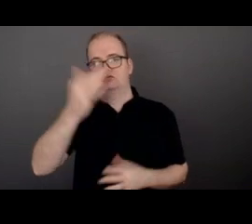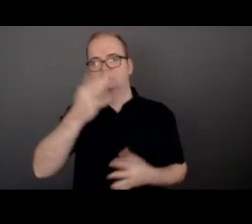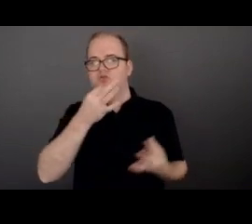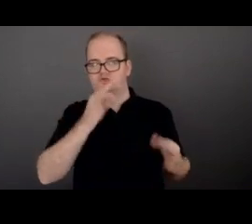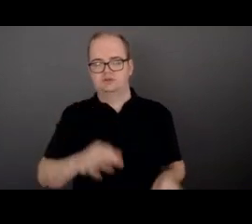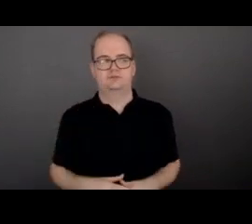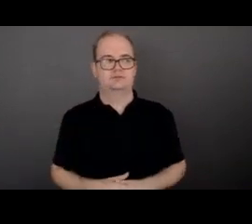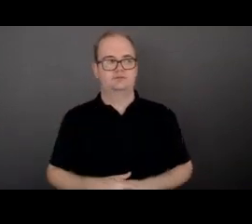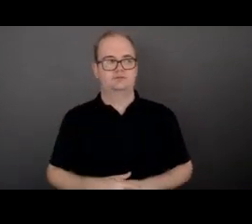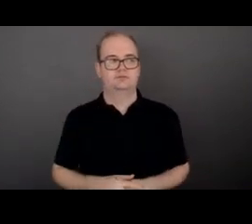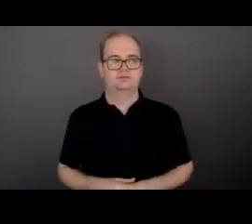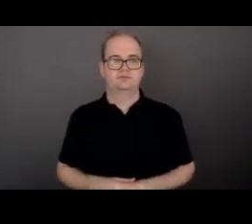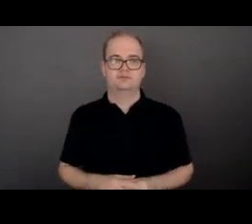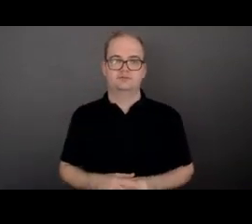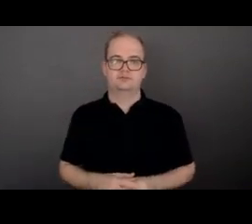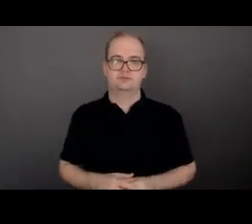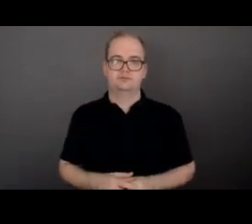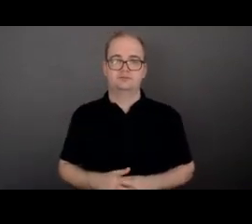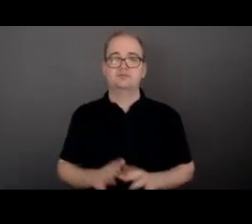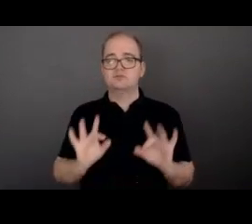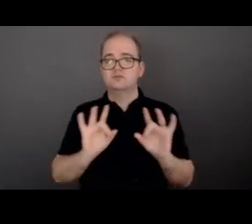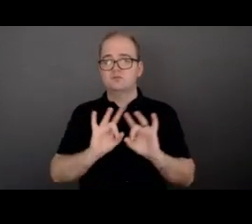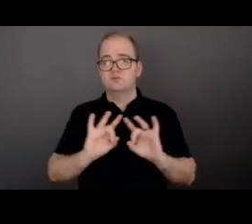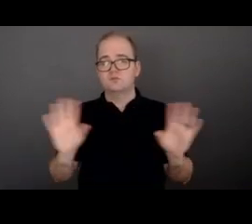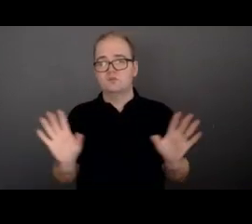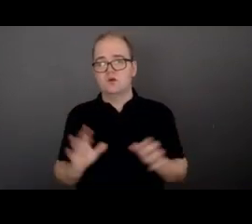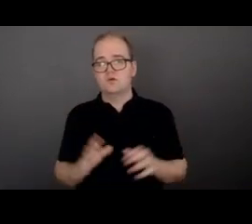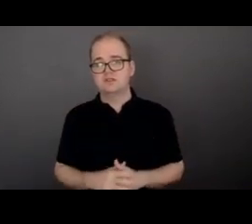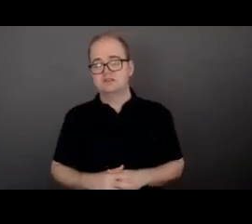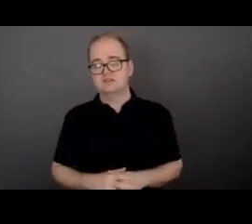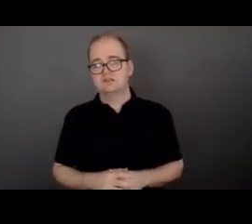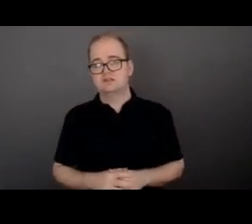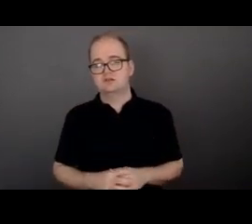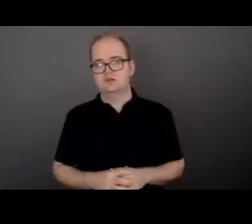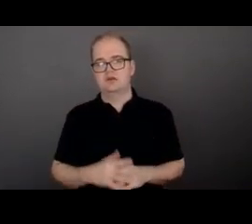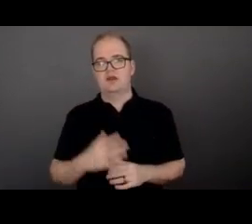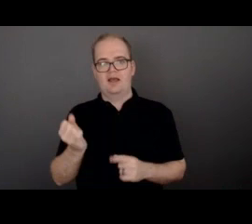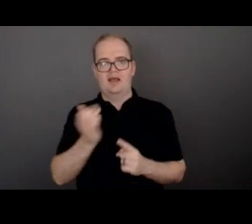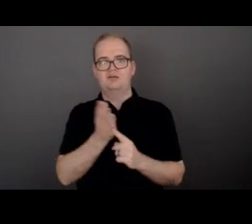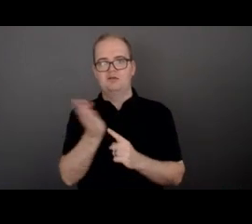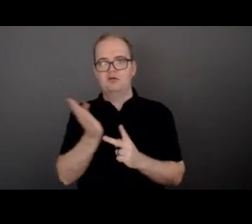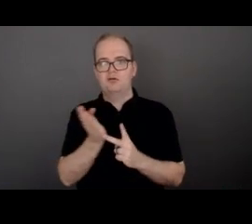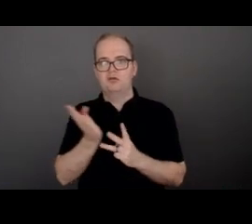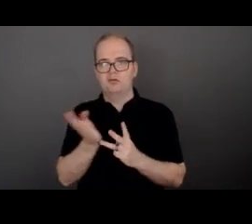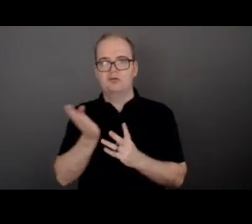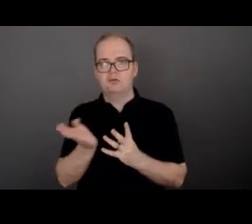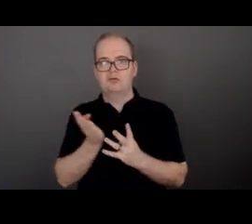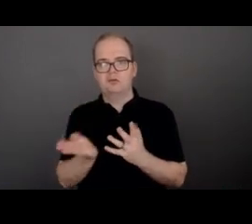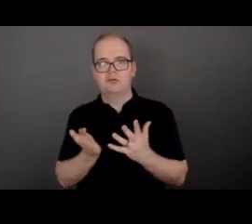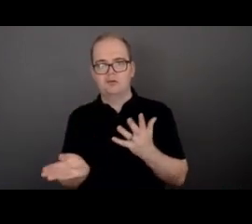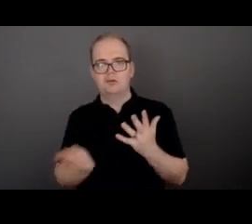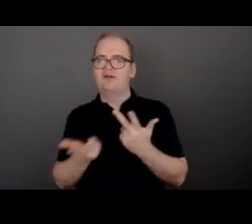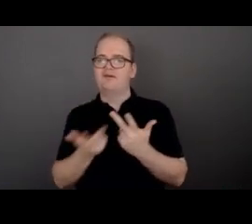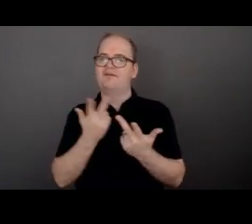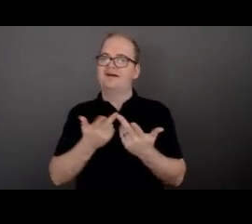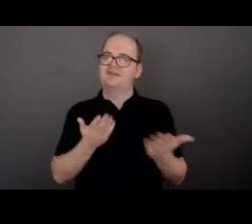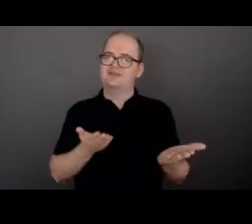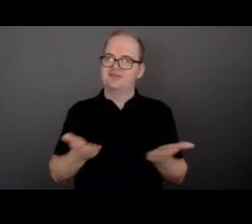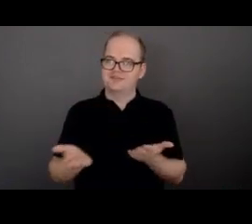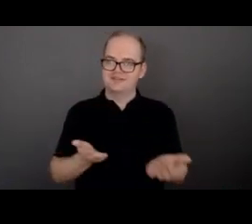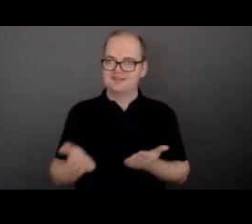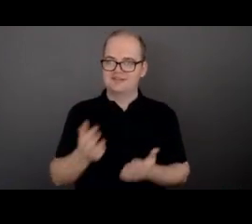Obviously there's a range of other services for young people.